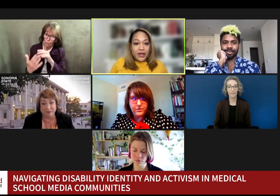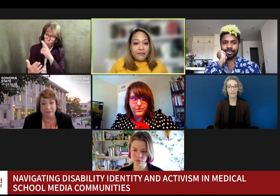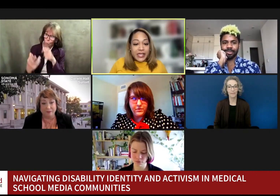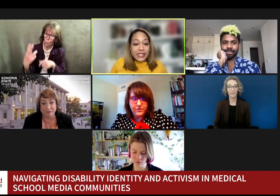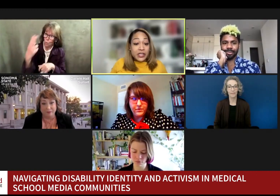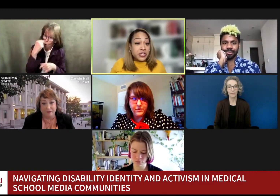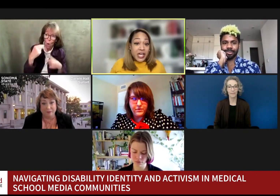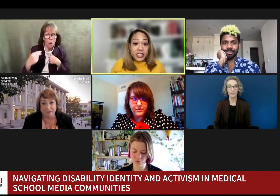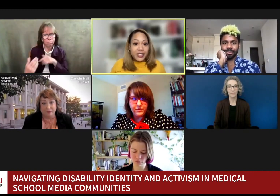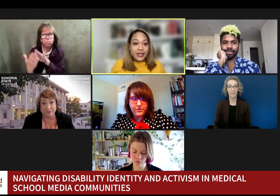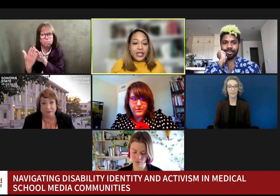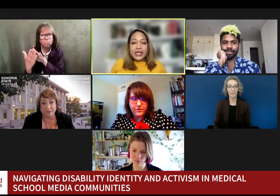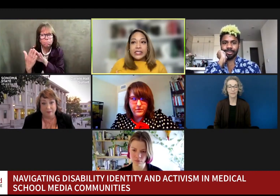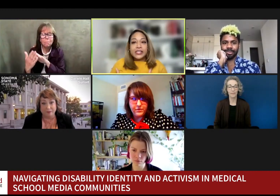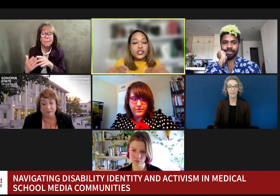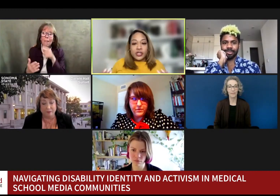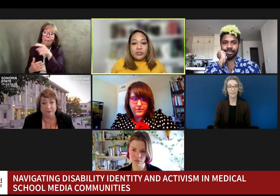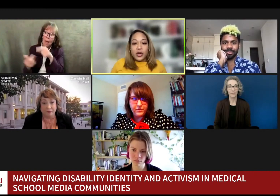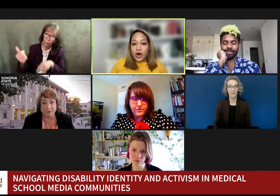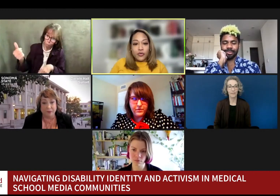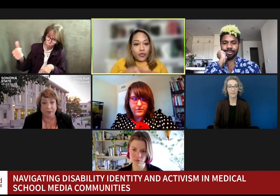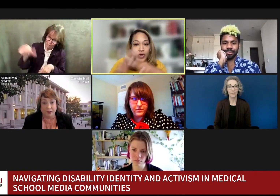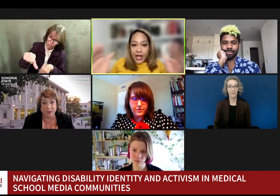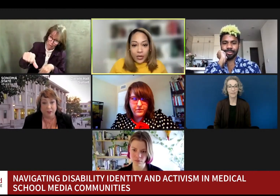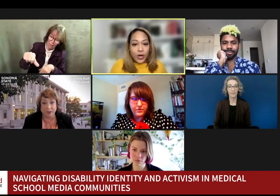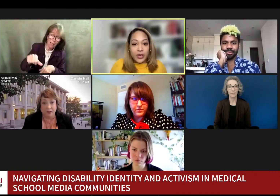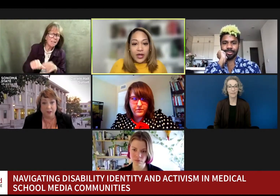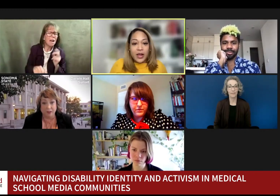Facing rejection is extremely hard for anyone.